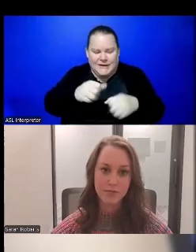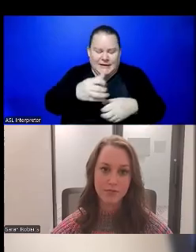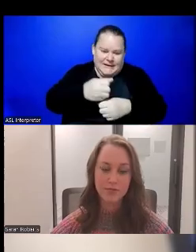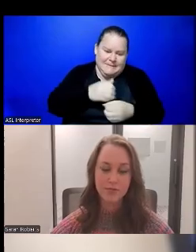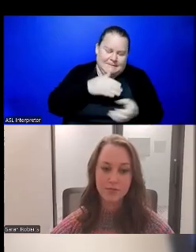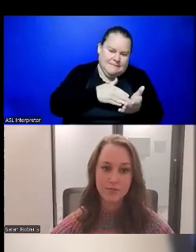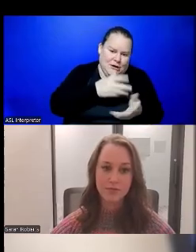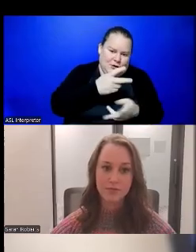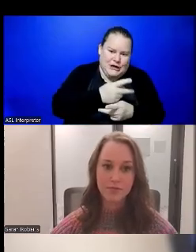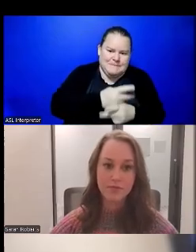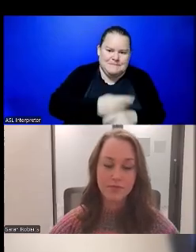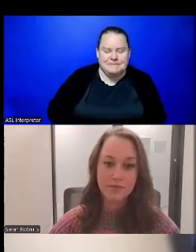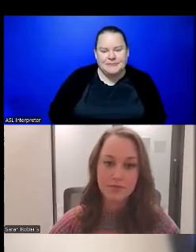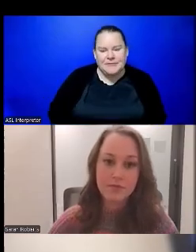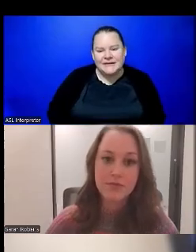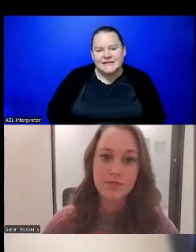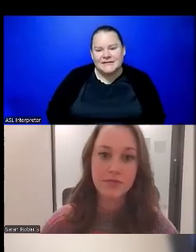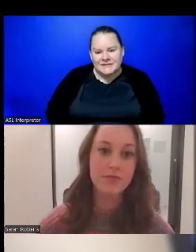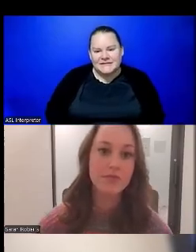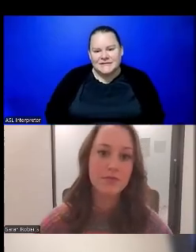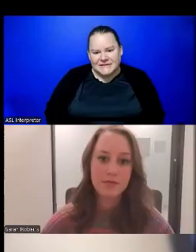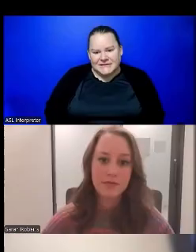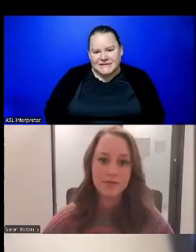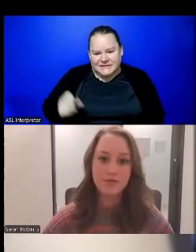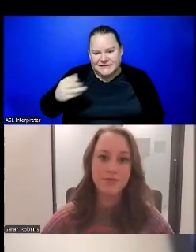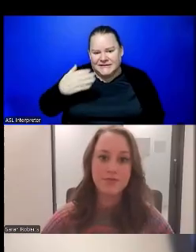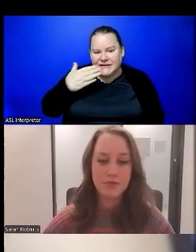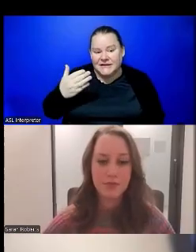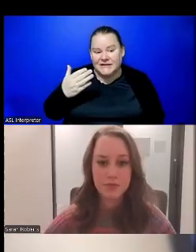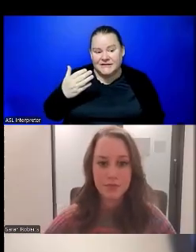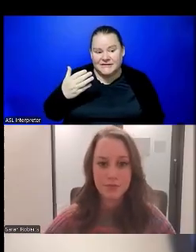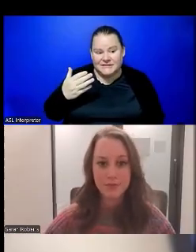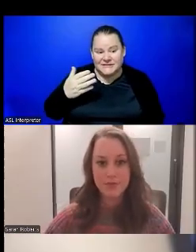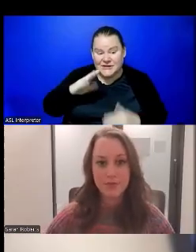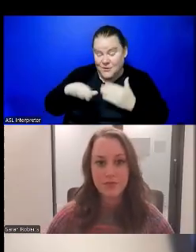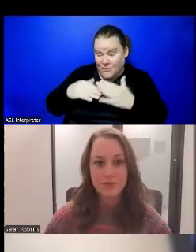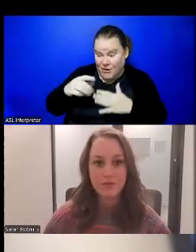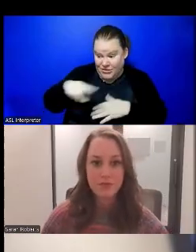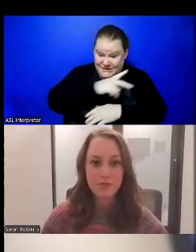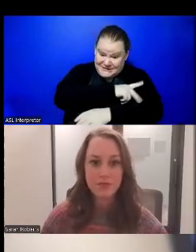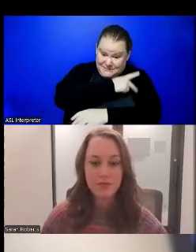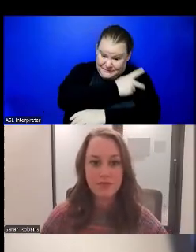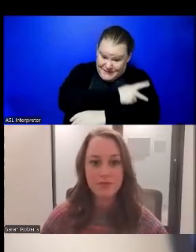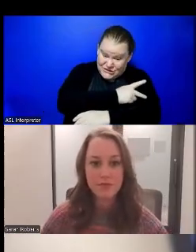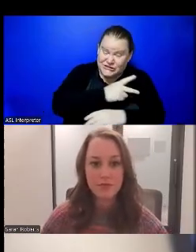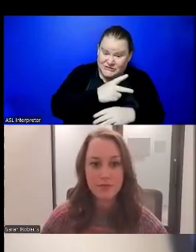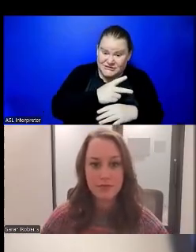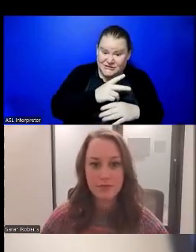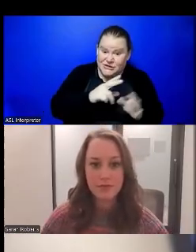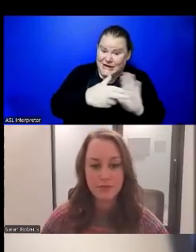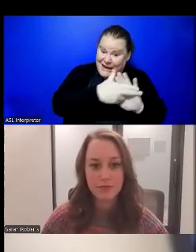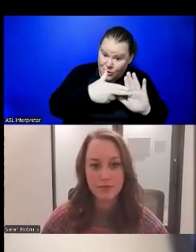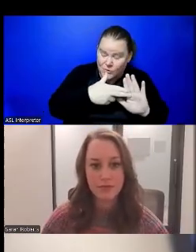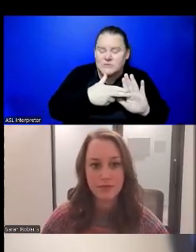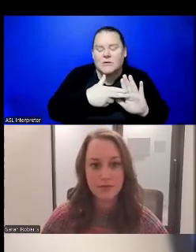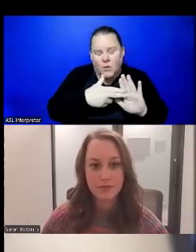Annabelle Wilcox: Thank you. Yeah, so all these patients, as soon as they're diagnosed, we connect them with the family group, and so they're, for the most part, pretty well